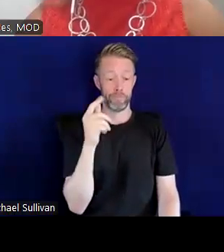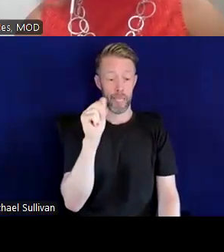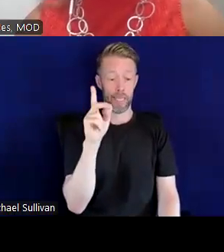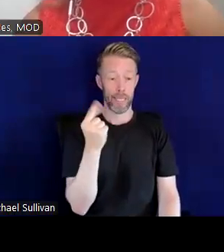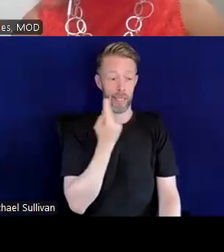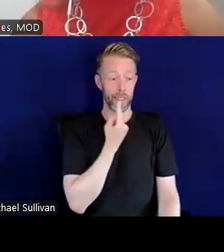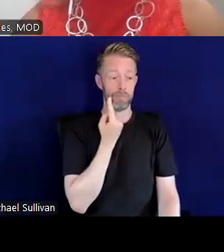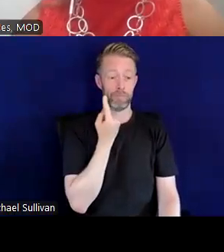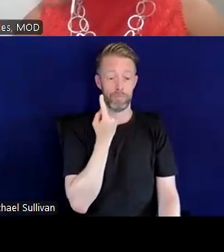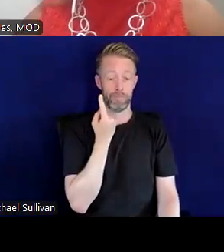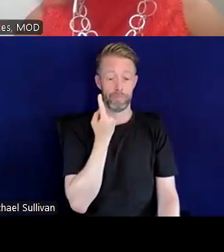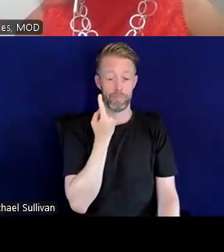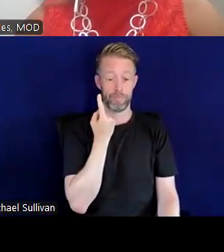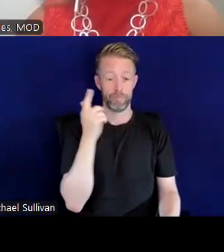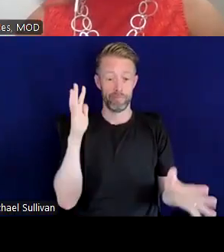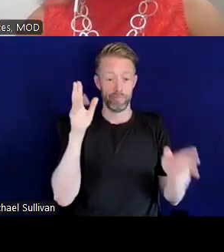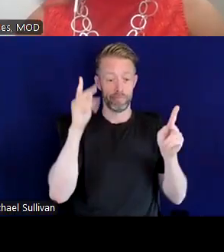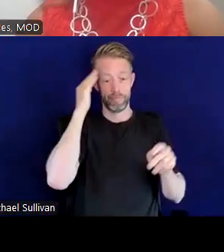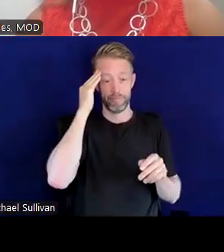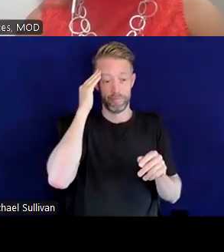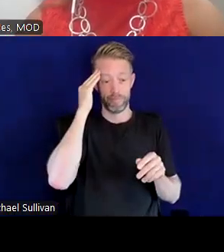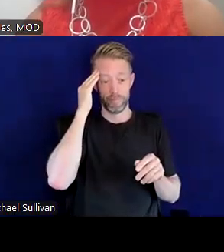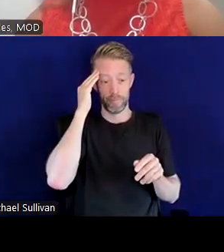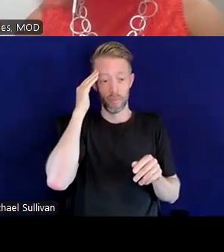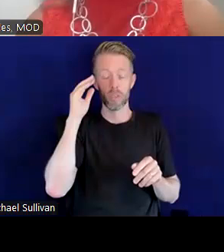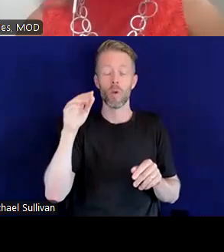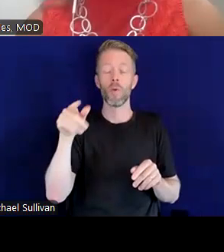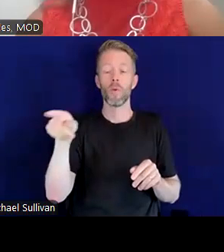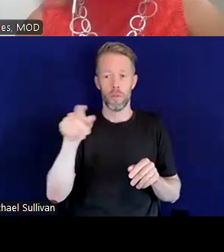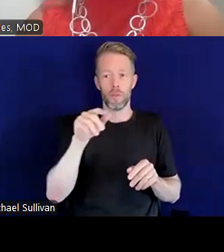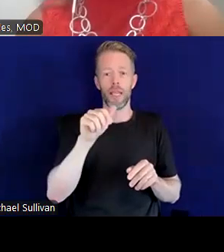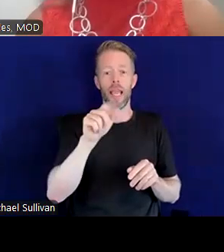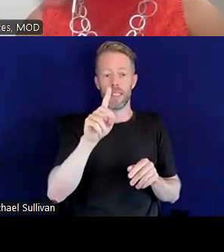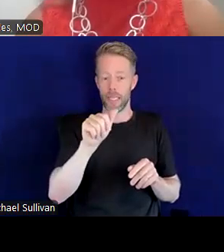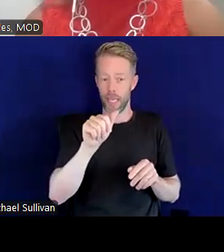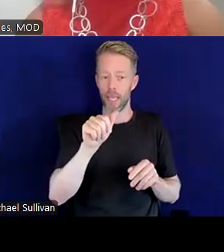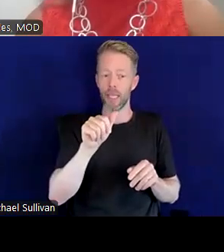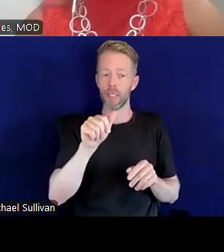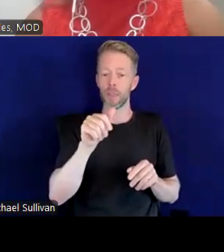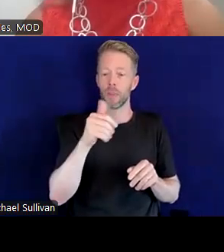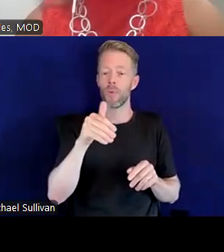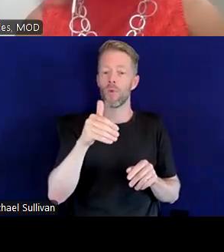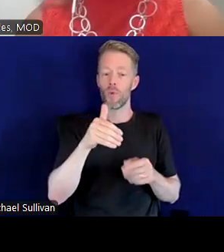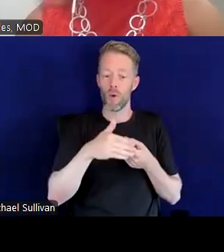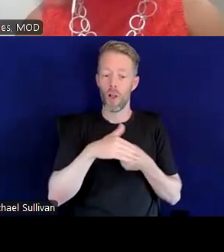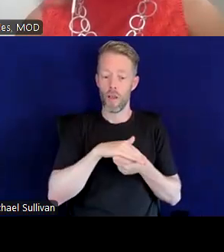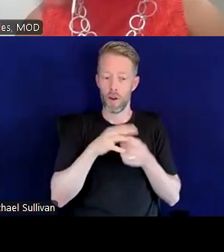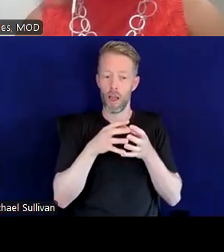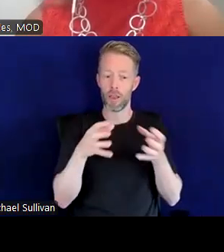is the Americans with Disabilities Act and so I think that a lot gets covered by the ADA and a lot gets credited to